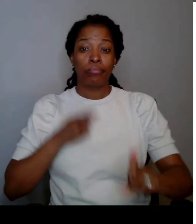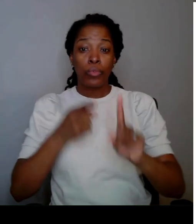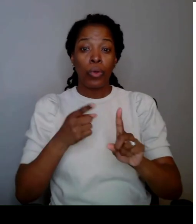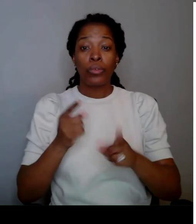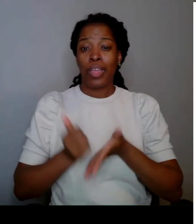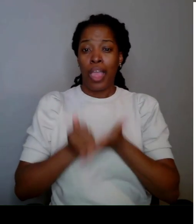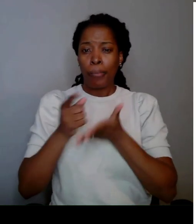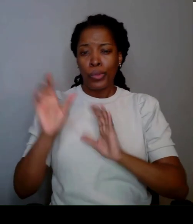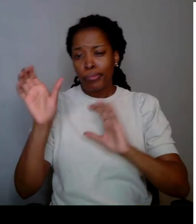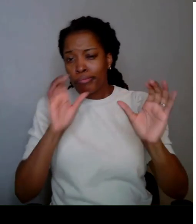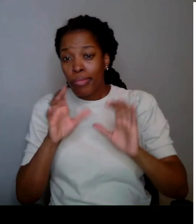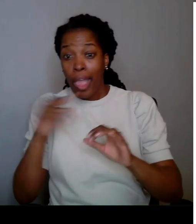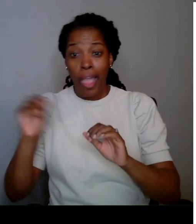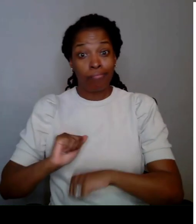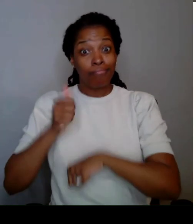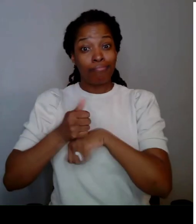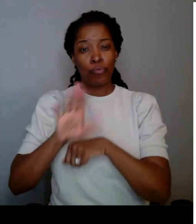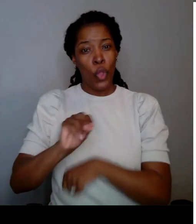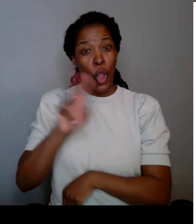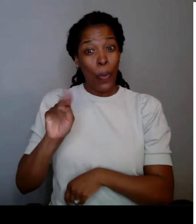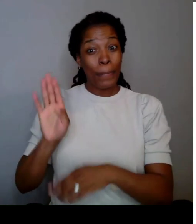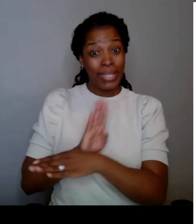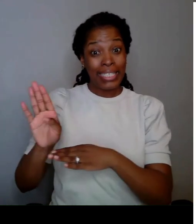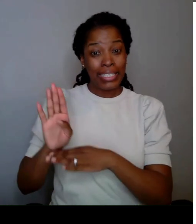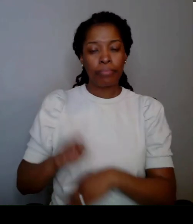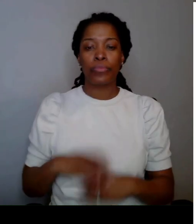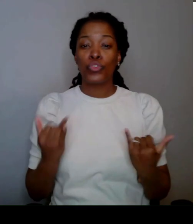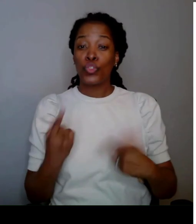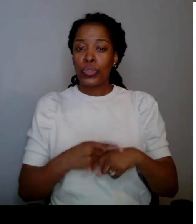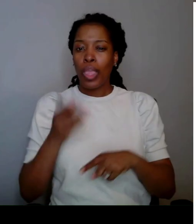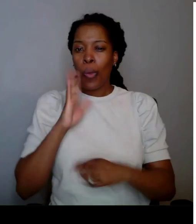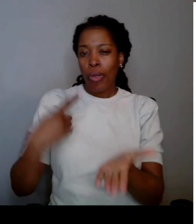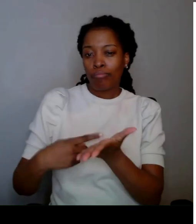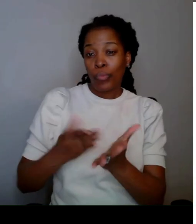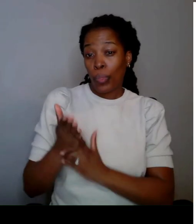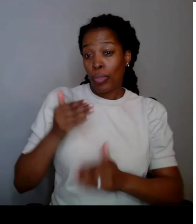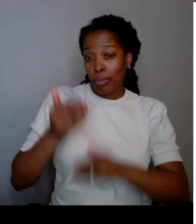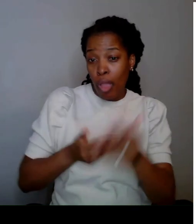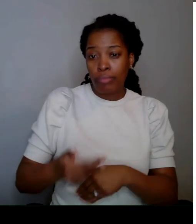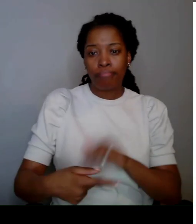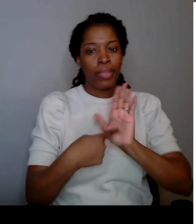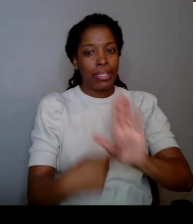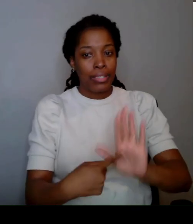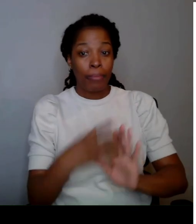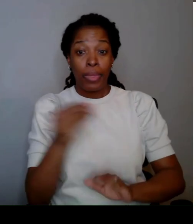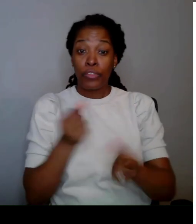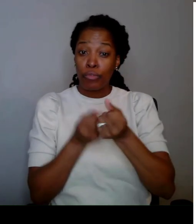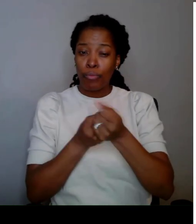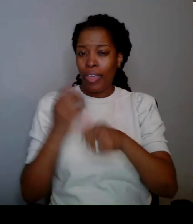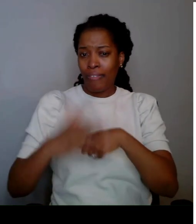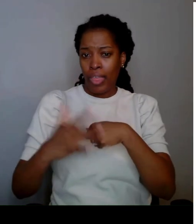we'll walk through the process, examples, and supports available to help make your entrepreneurial vision a reality.